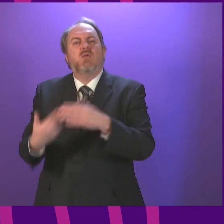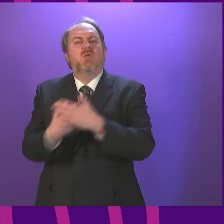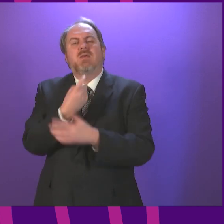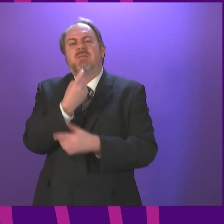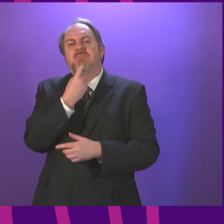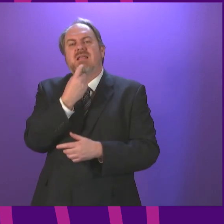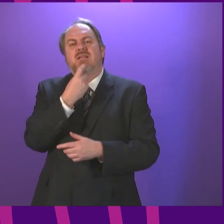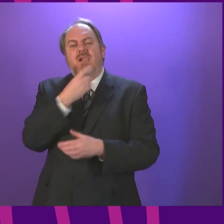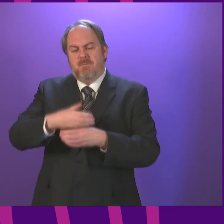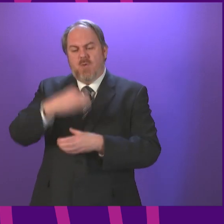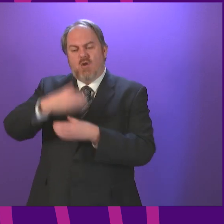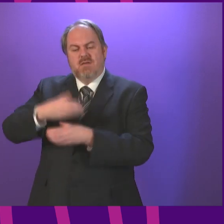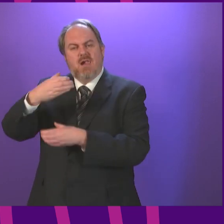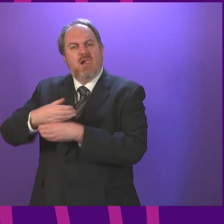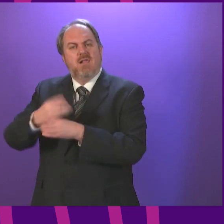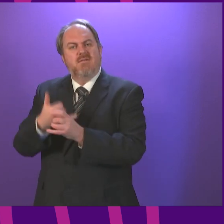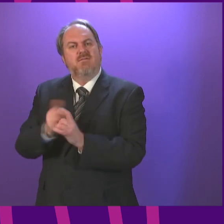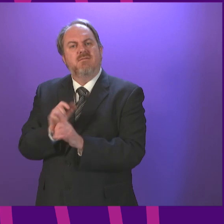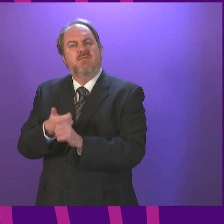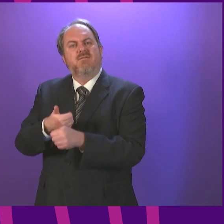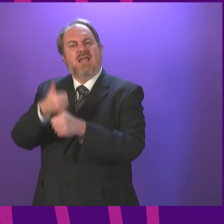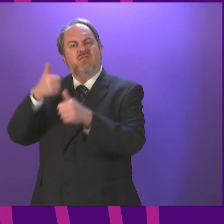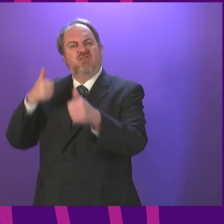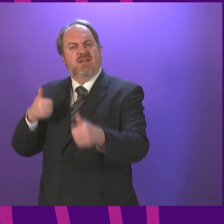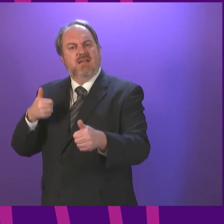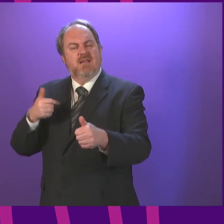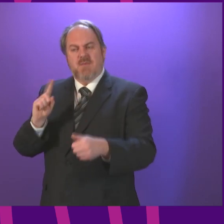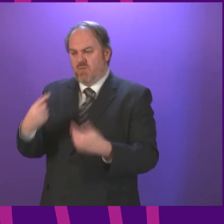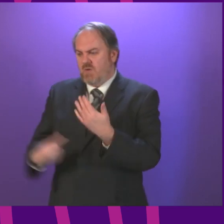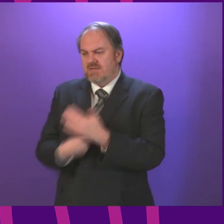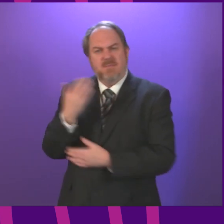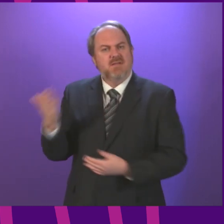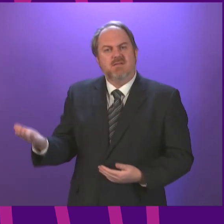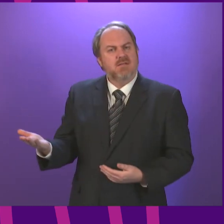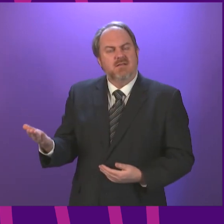happened either. Since the collapse of its financial partner, Greensill, what update